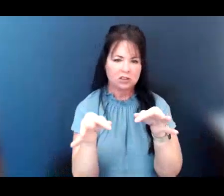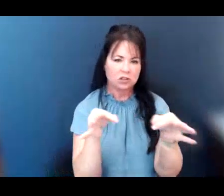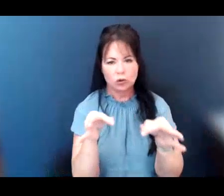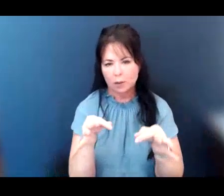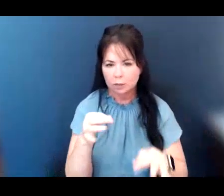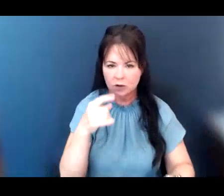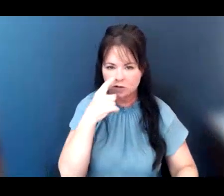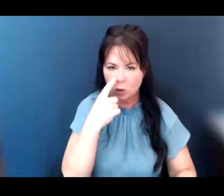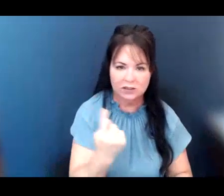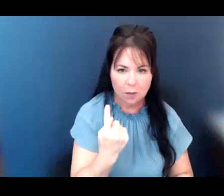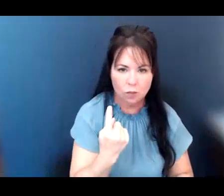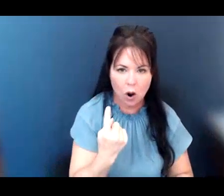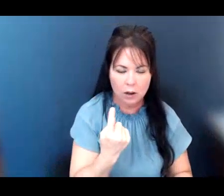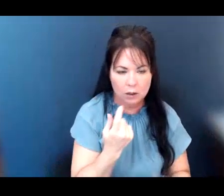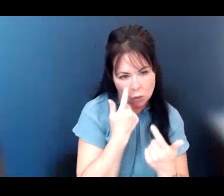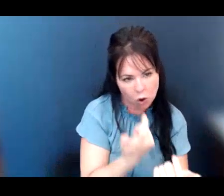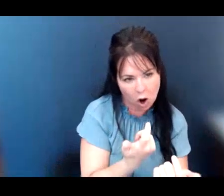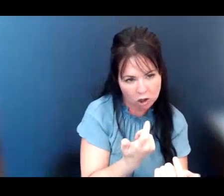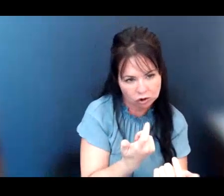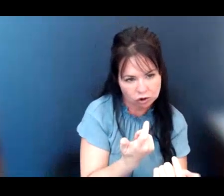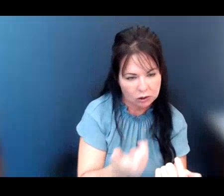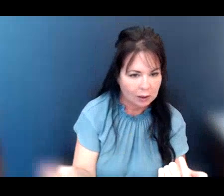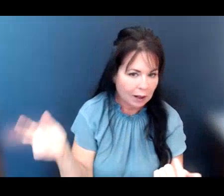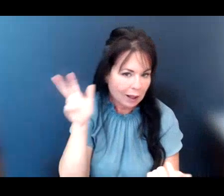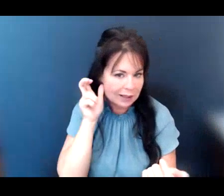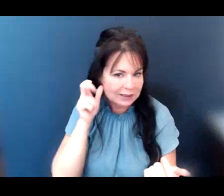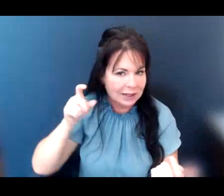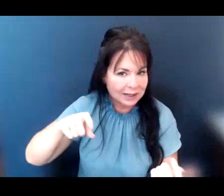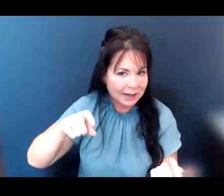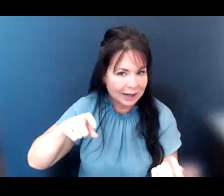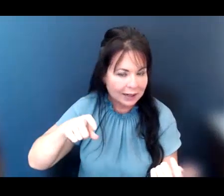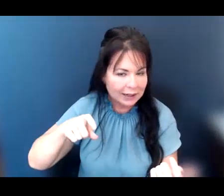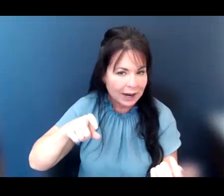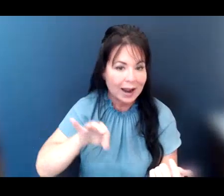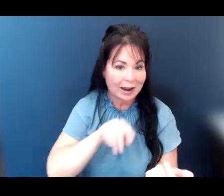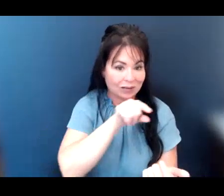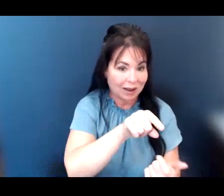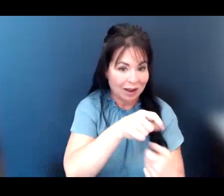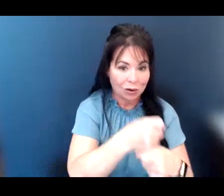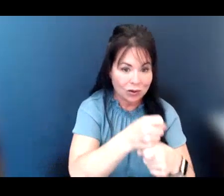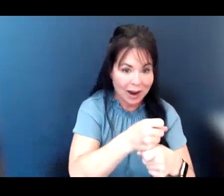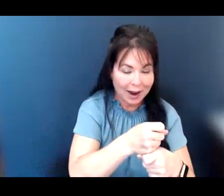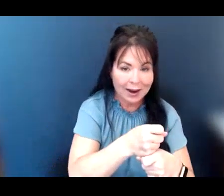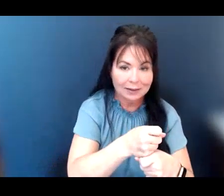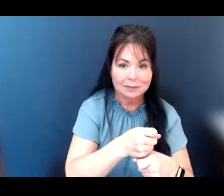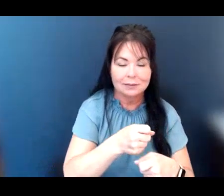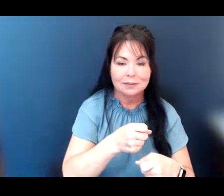And then you don't need to then create audio descriptions, whether that's a separate file or a separate video file,